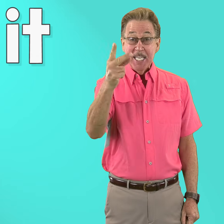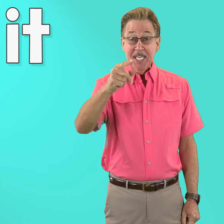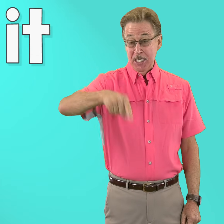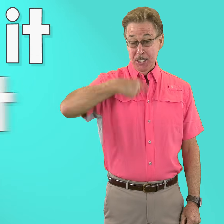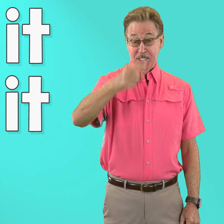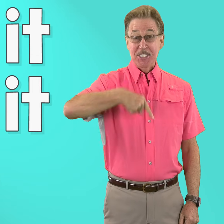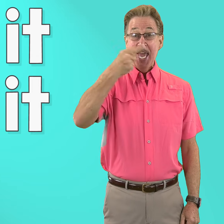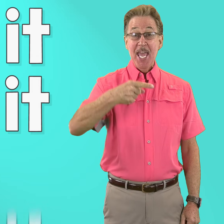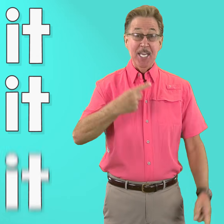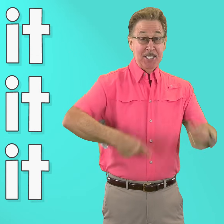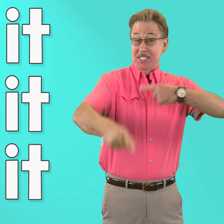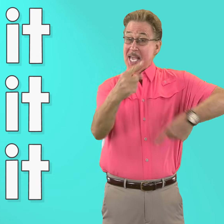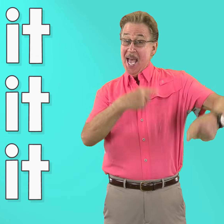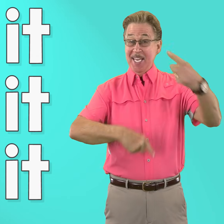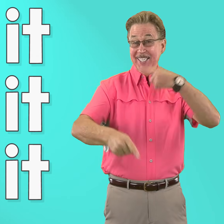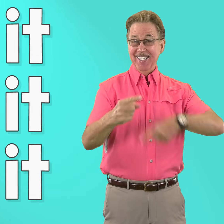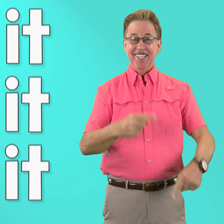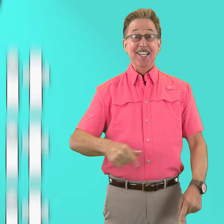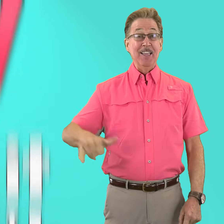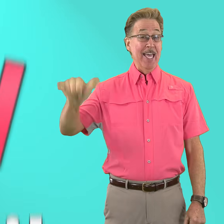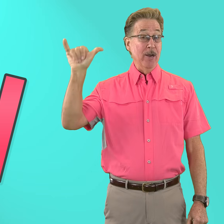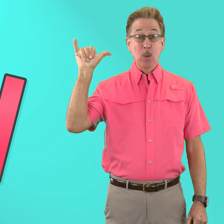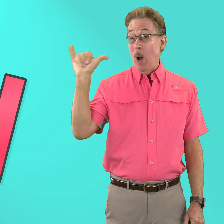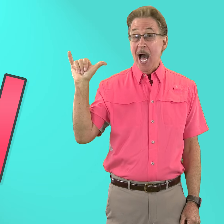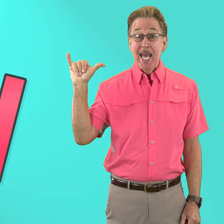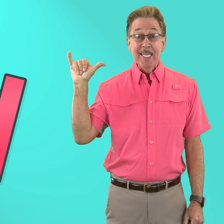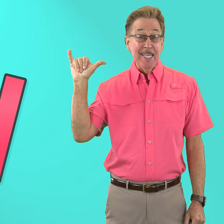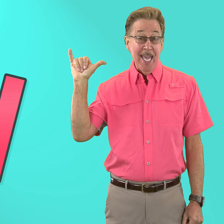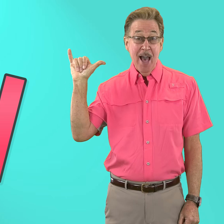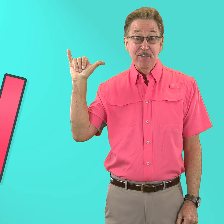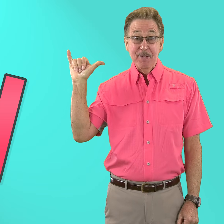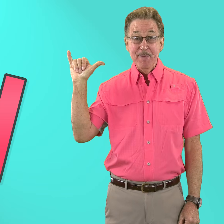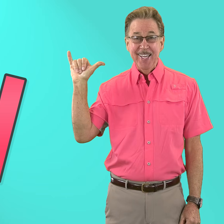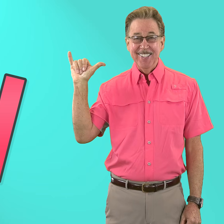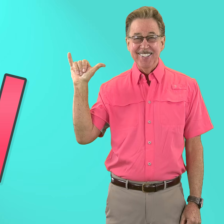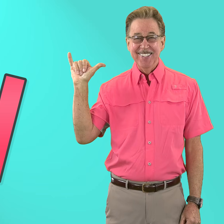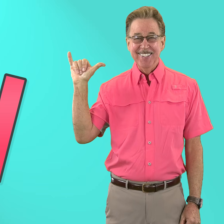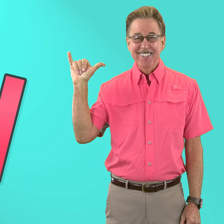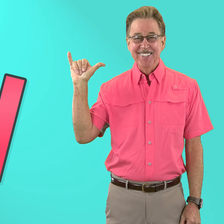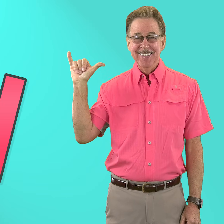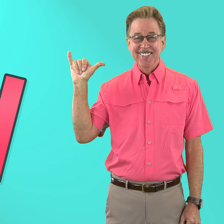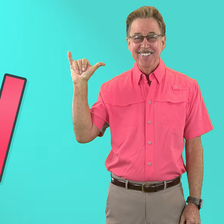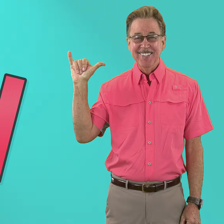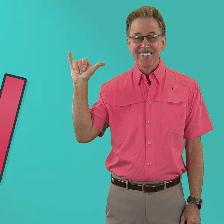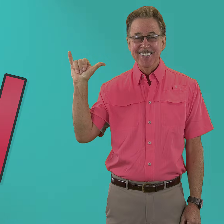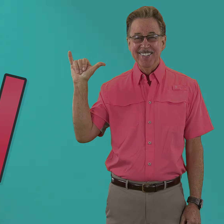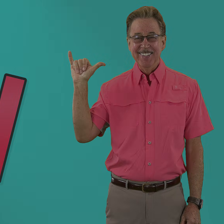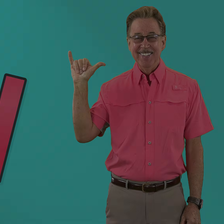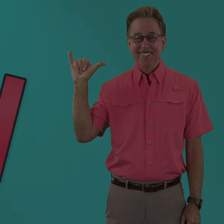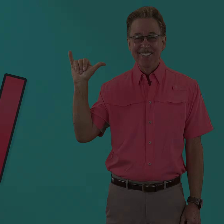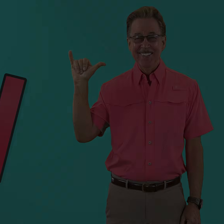See it, Say it Sign it Letter Y y in the alphabet